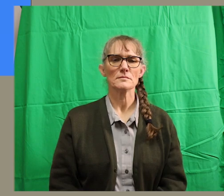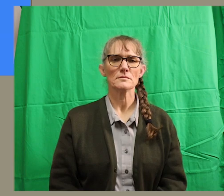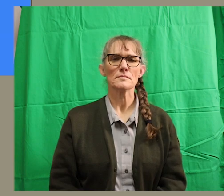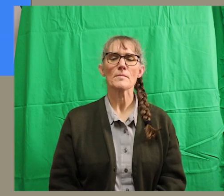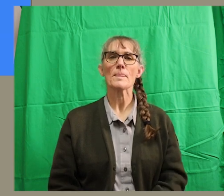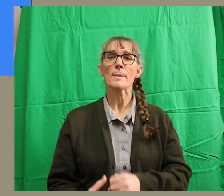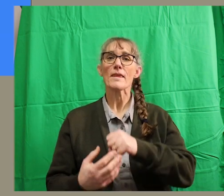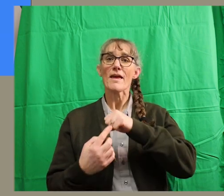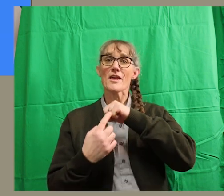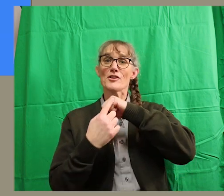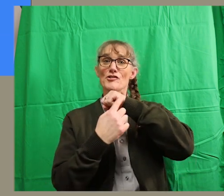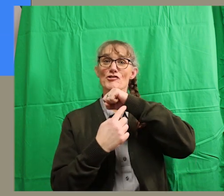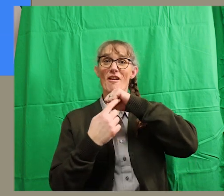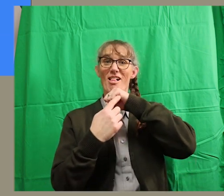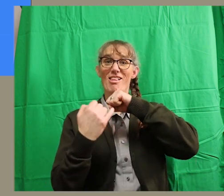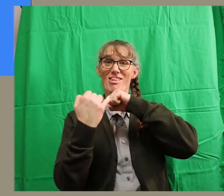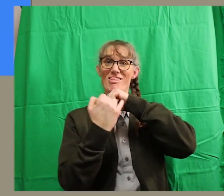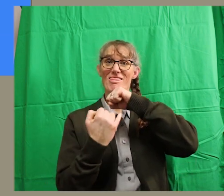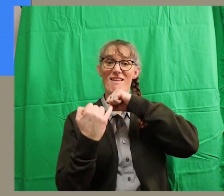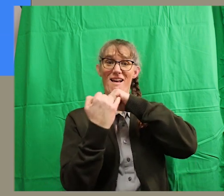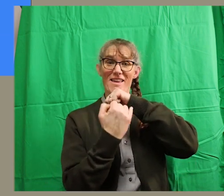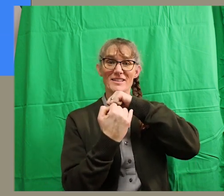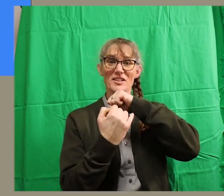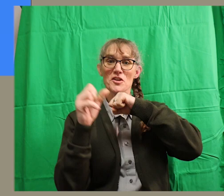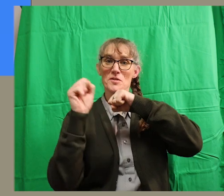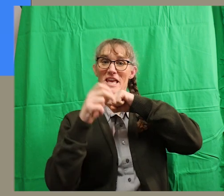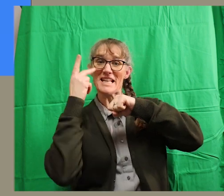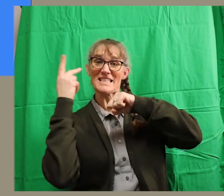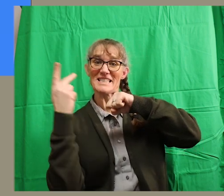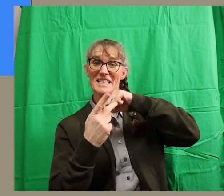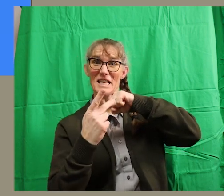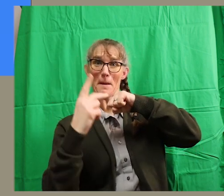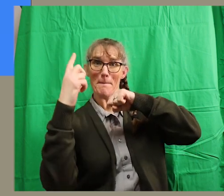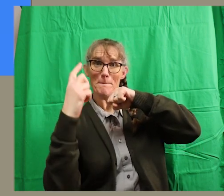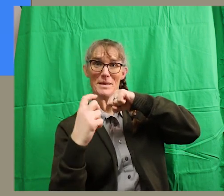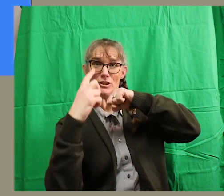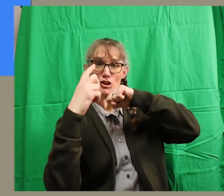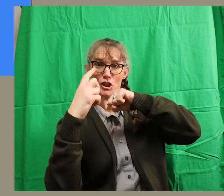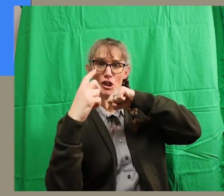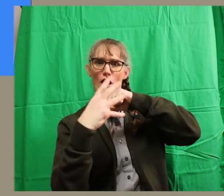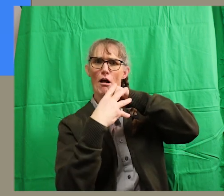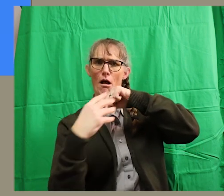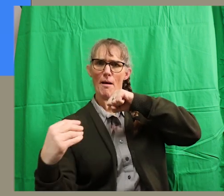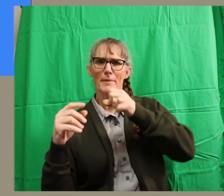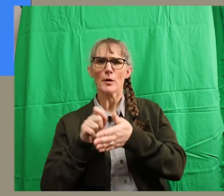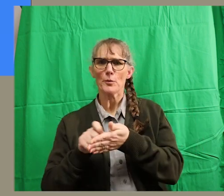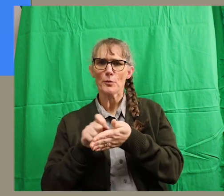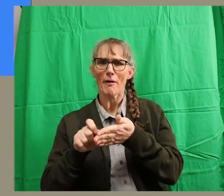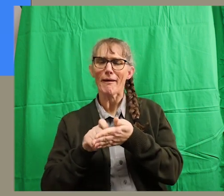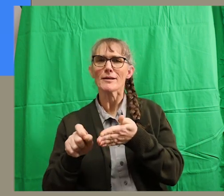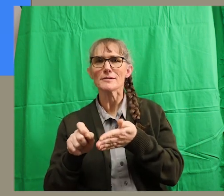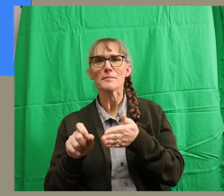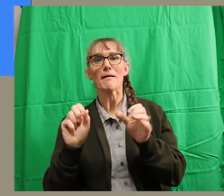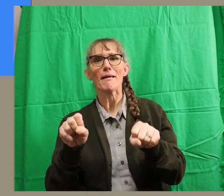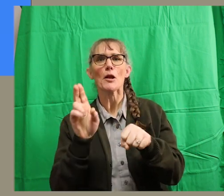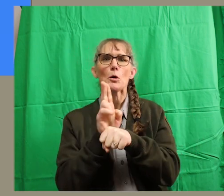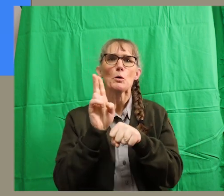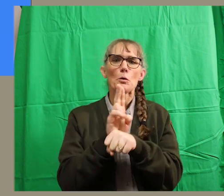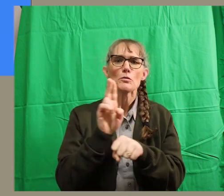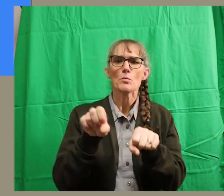Because we just use the part of the suture that's visible in profile, so you can trace it from a photo. And it allows you to use broken specimens,